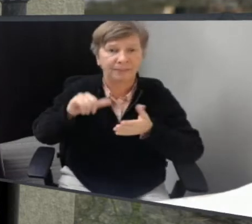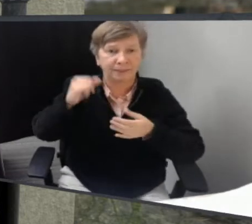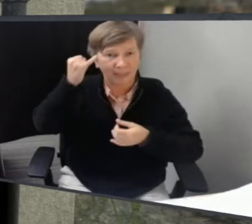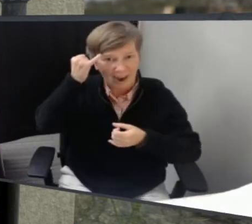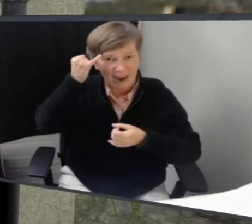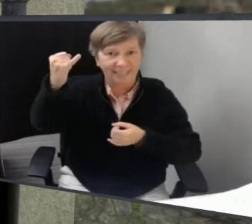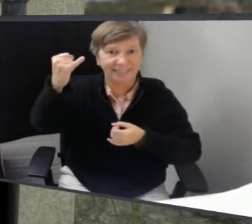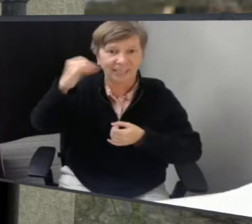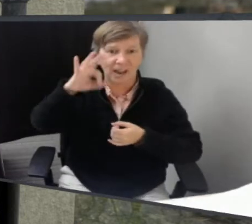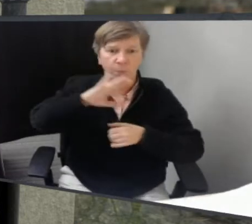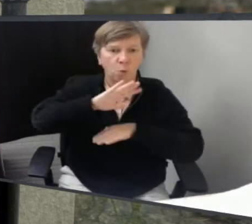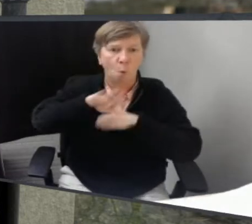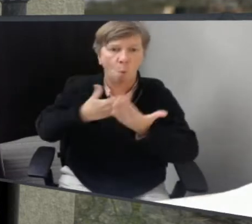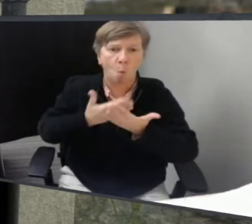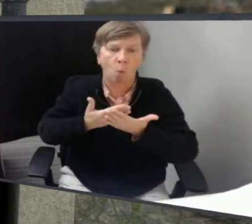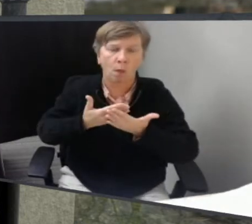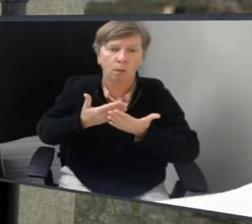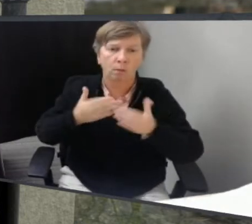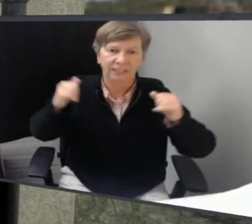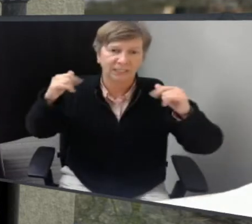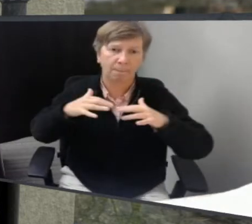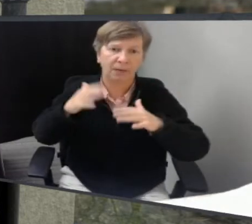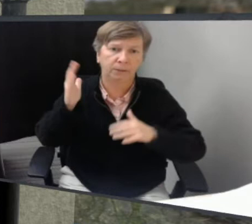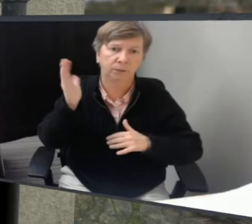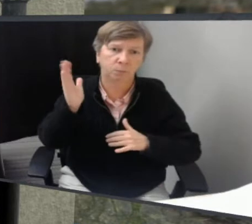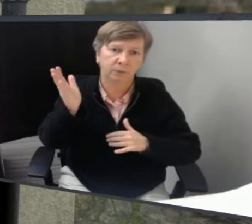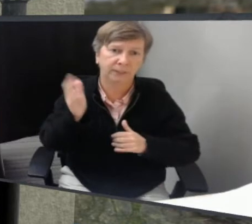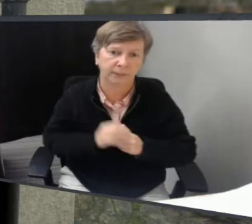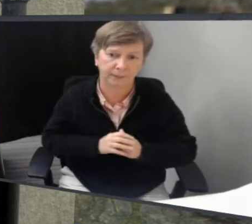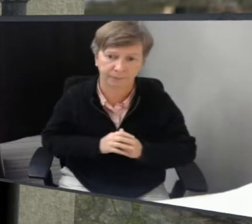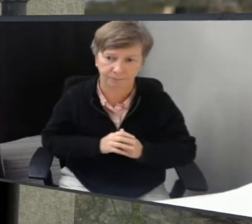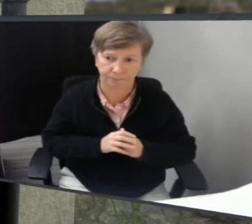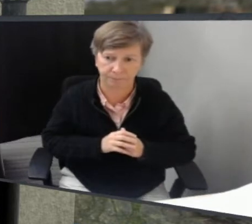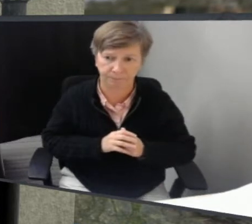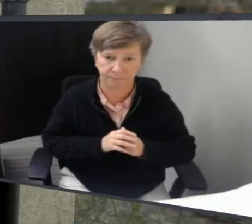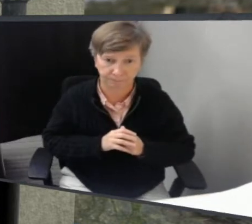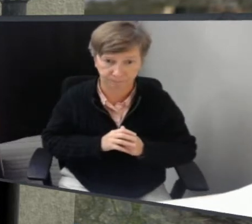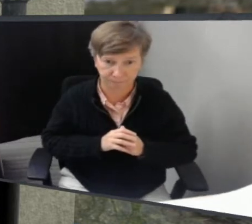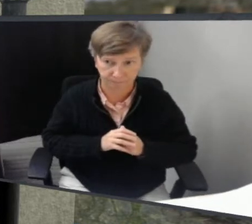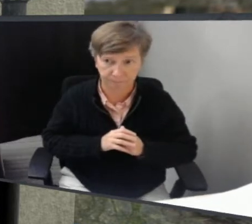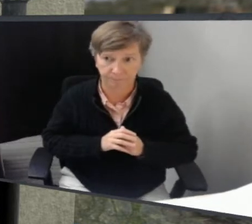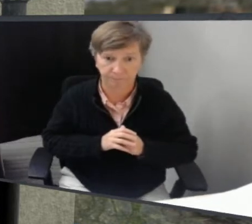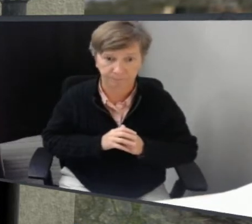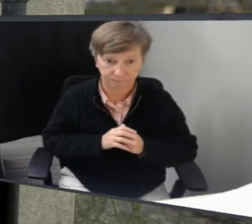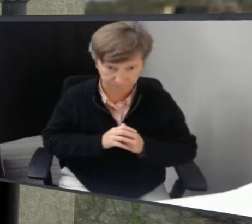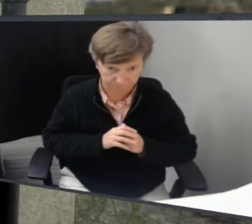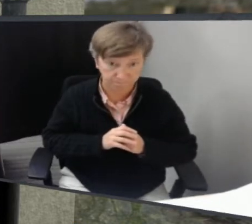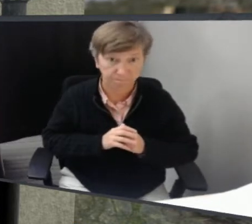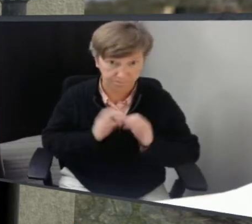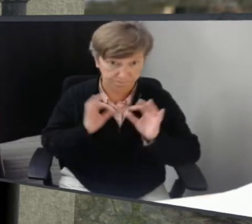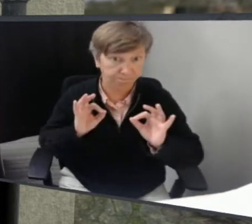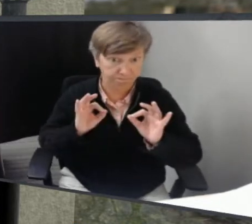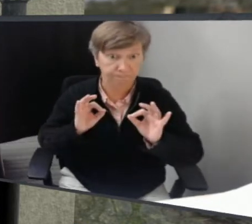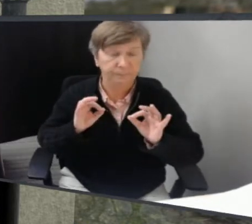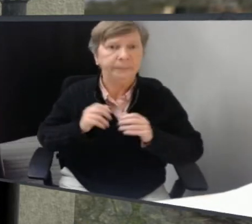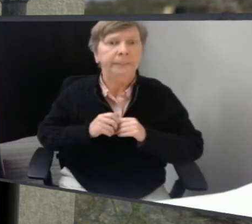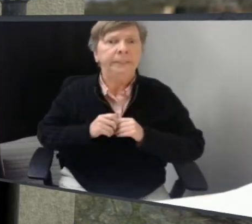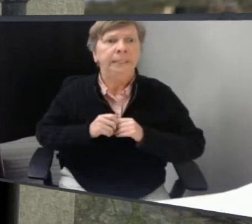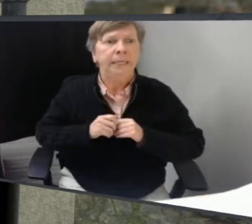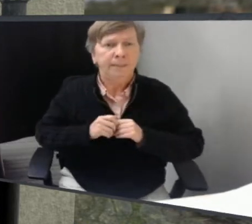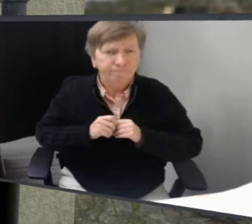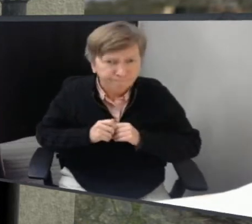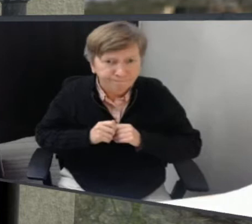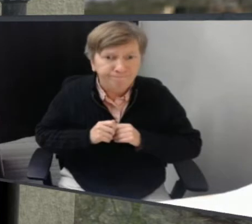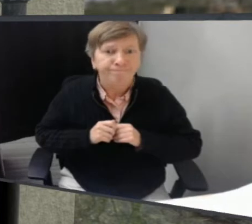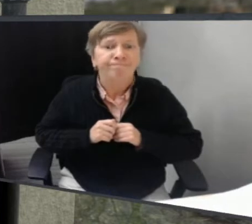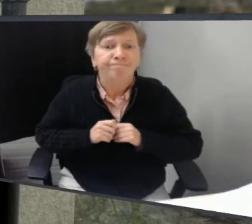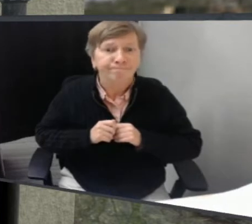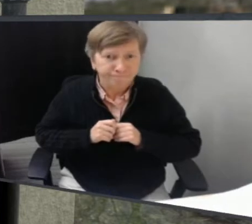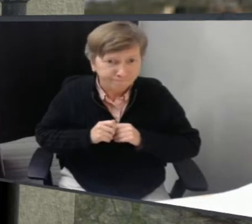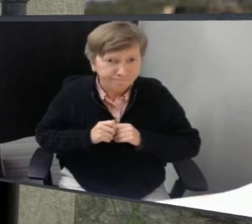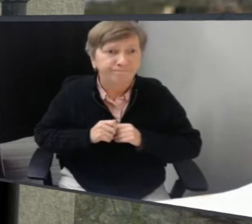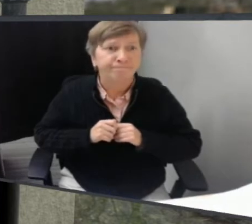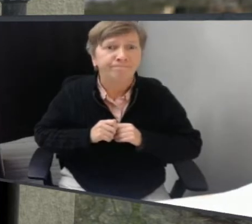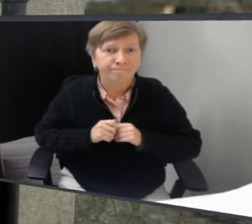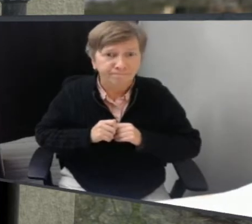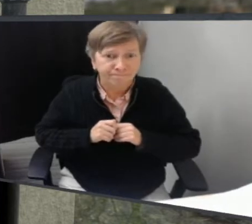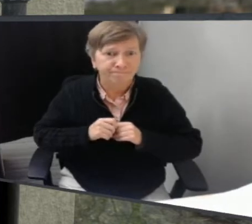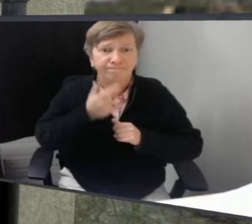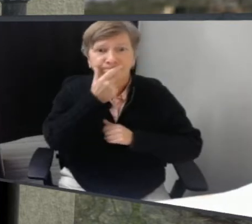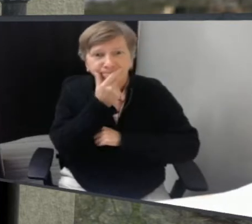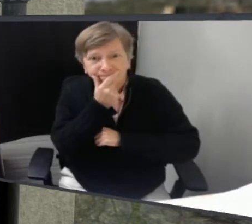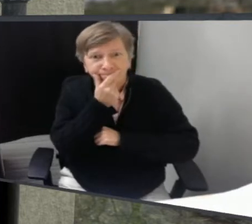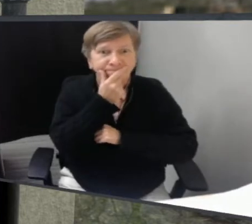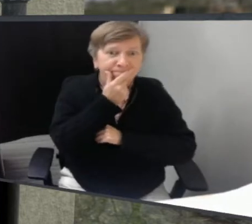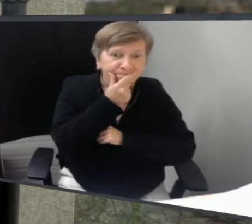discussion opportunities. And that was the concept, and the idea for the entire symposium. That was the